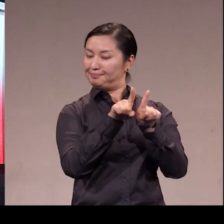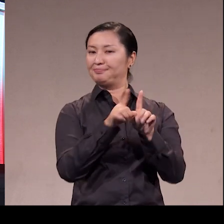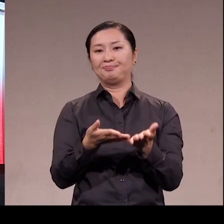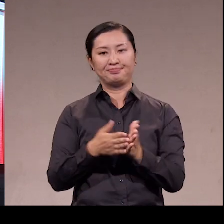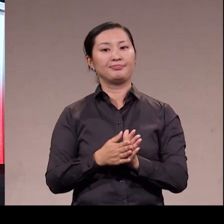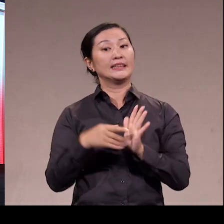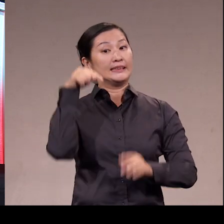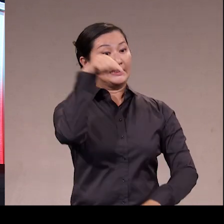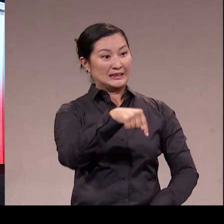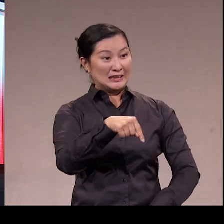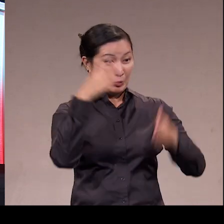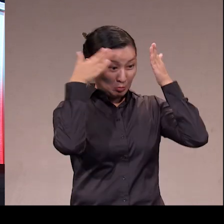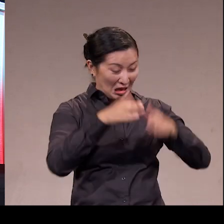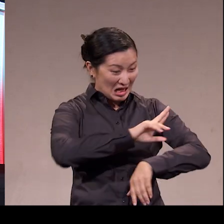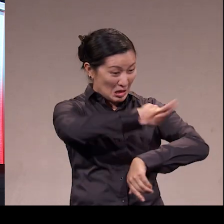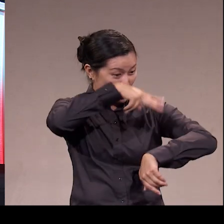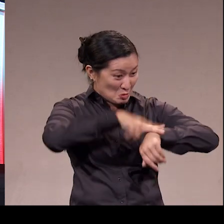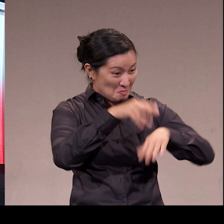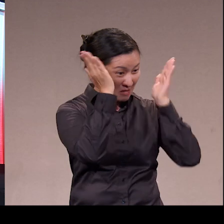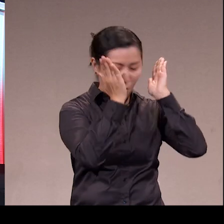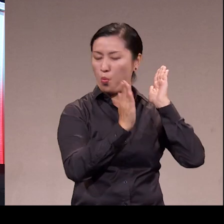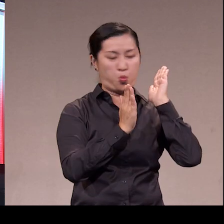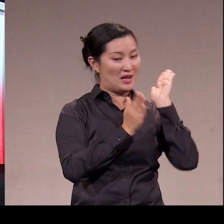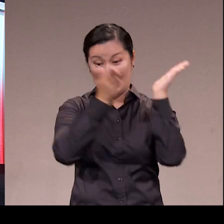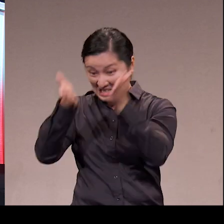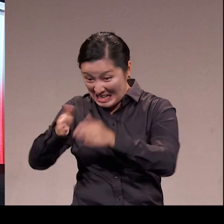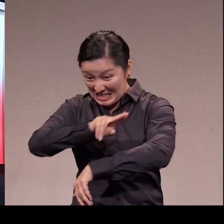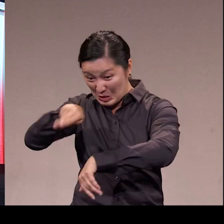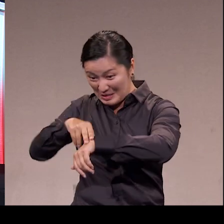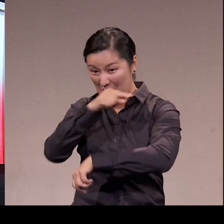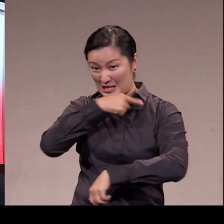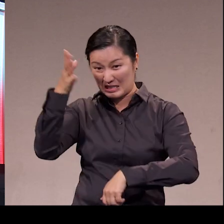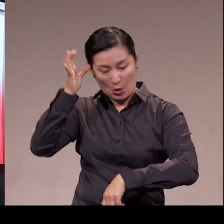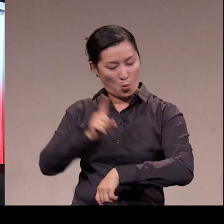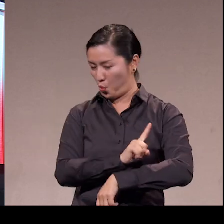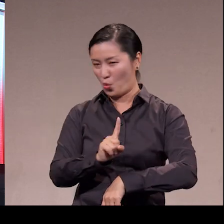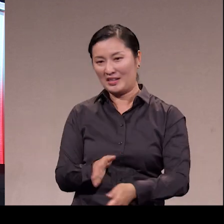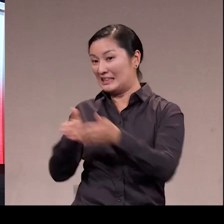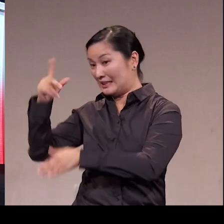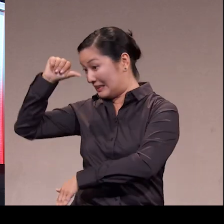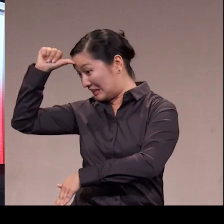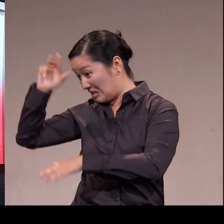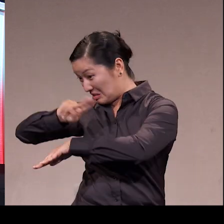this is not a Chinese nation, this is not an Indian nation.